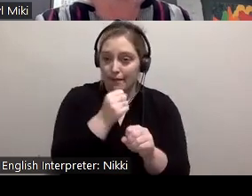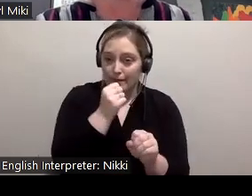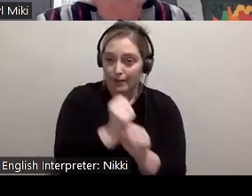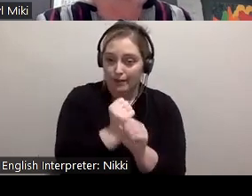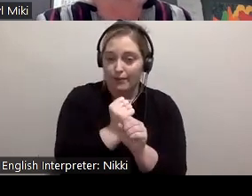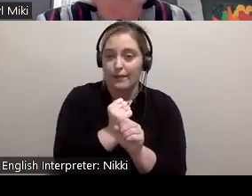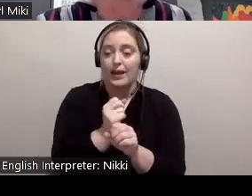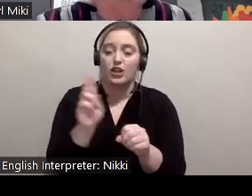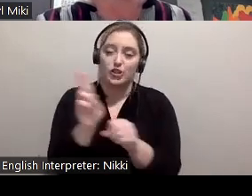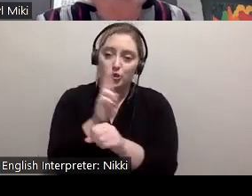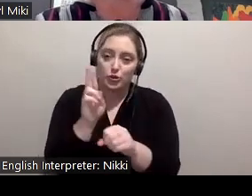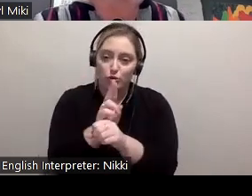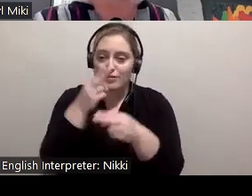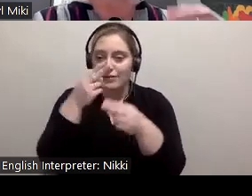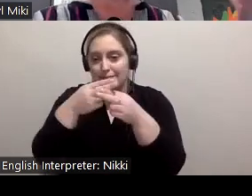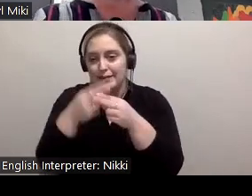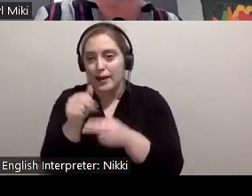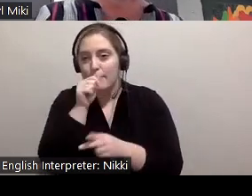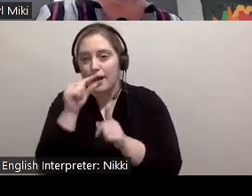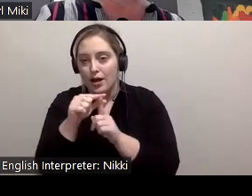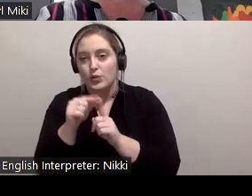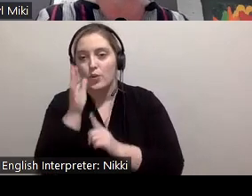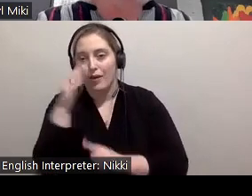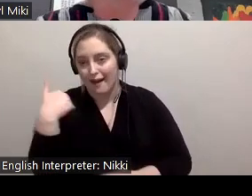you would have an you would either have already in place or